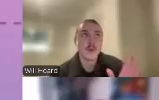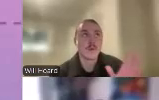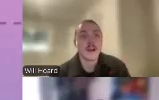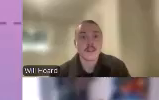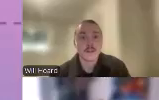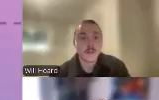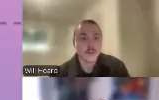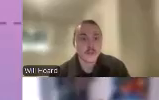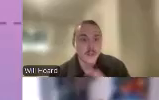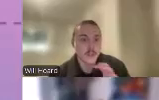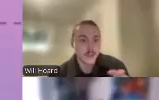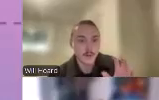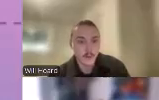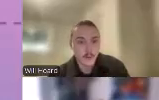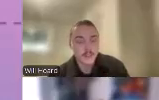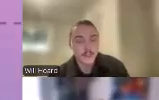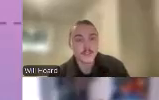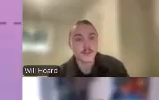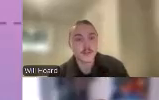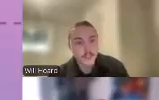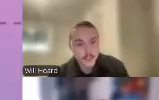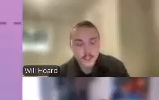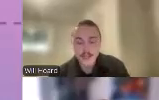why those surveys were important to the research